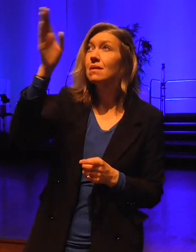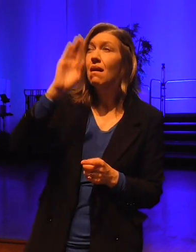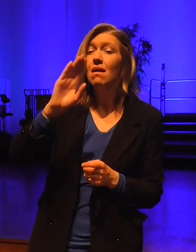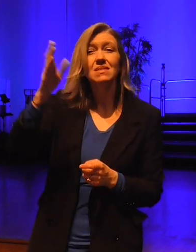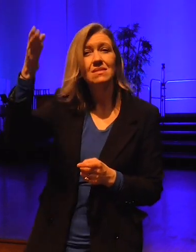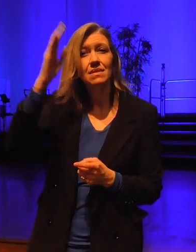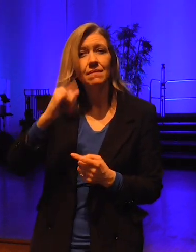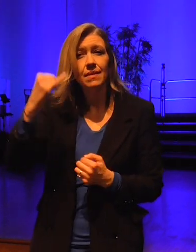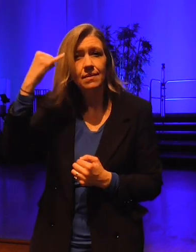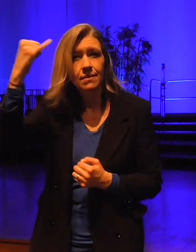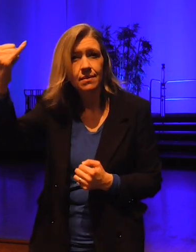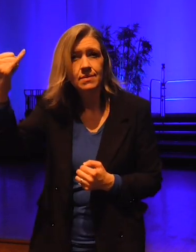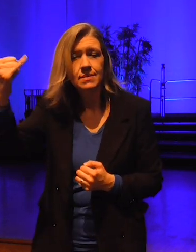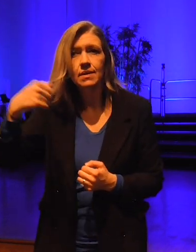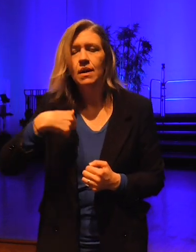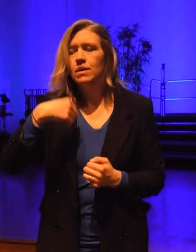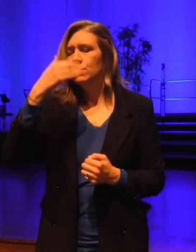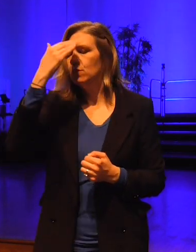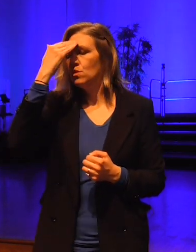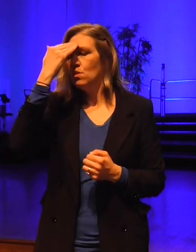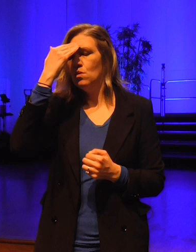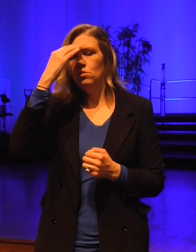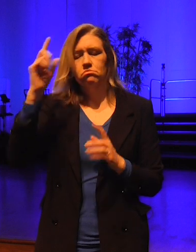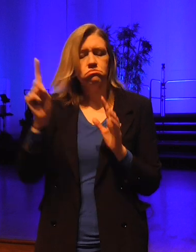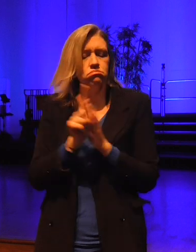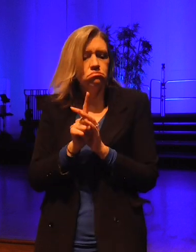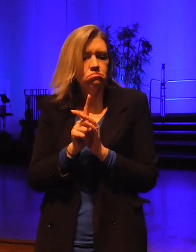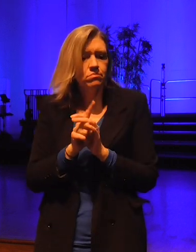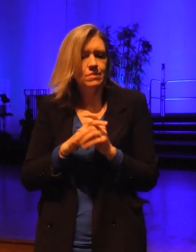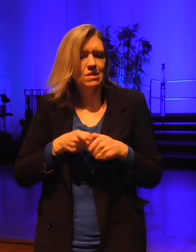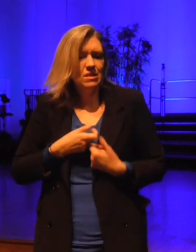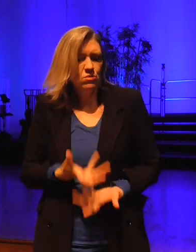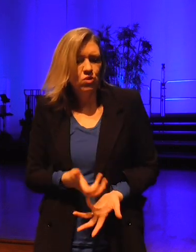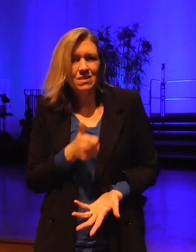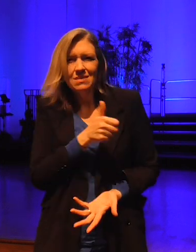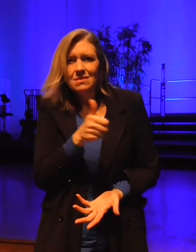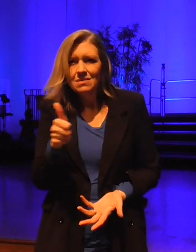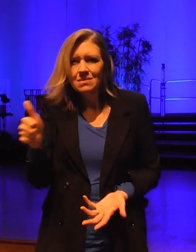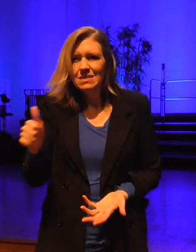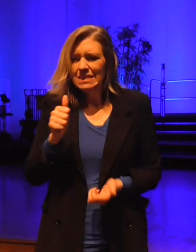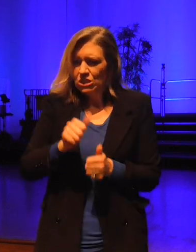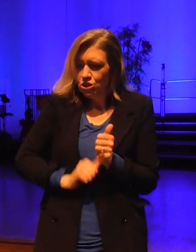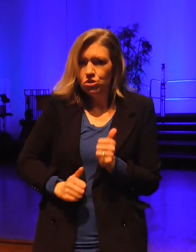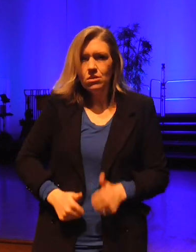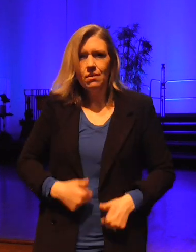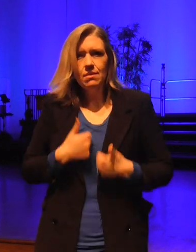I know expresses itself in each and every one of our Lives as we allow our current mental